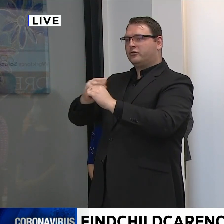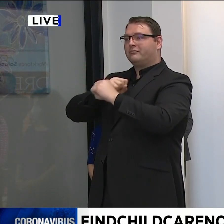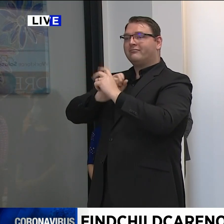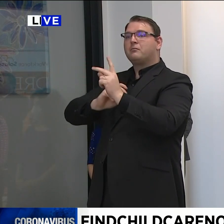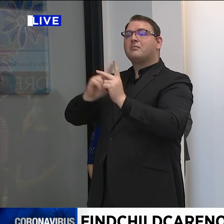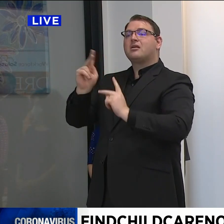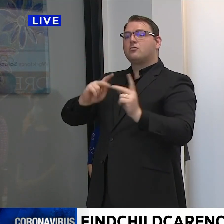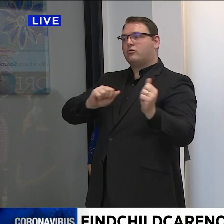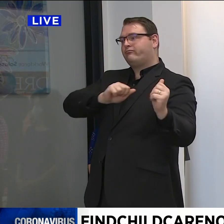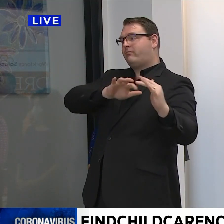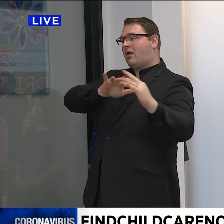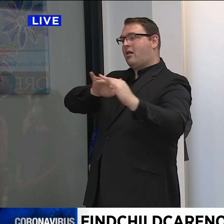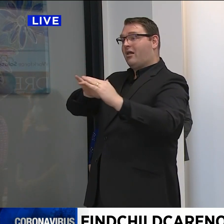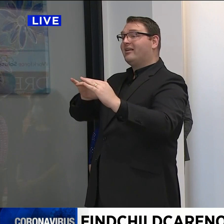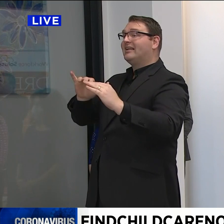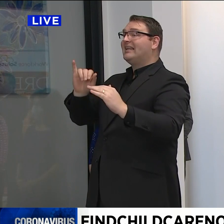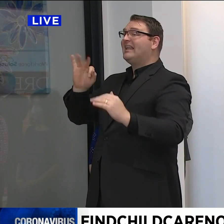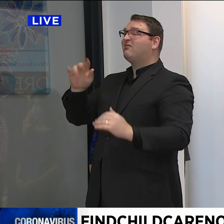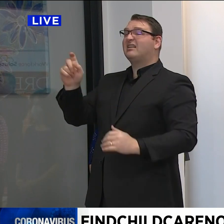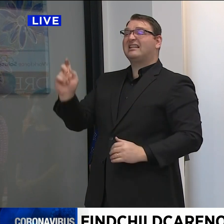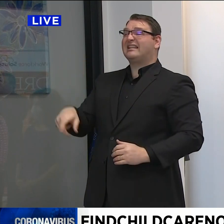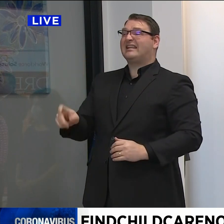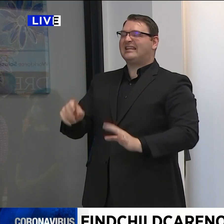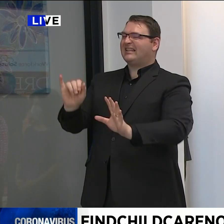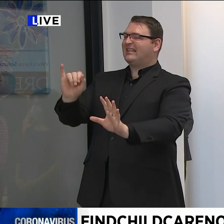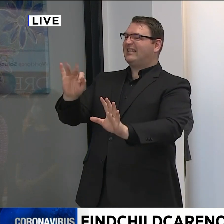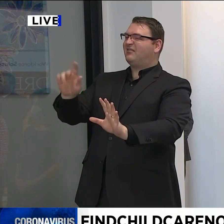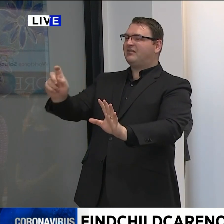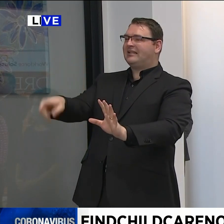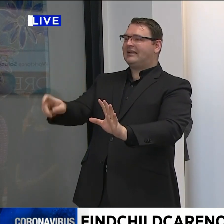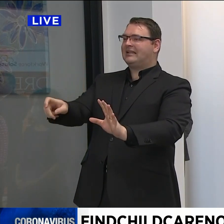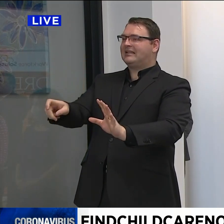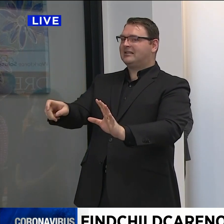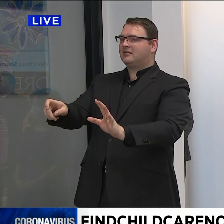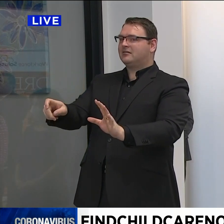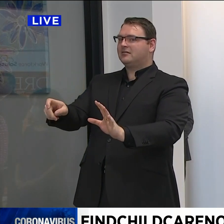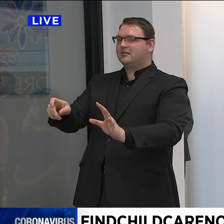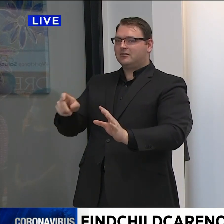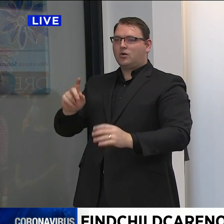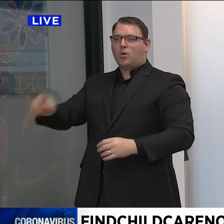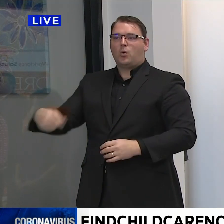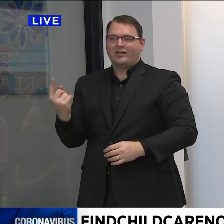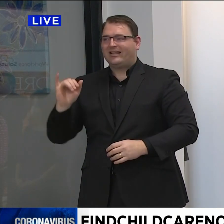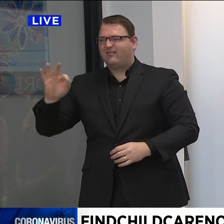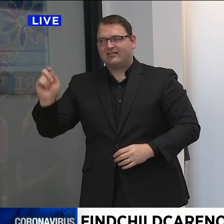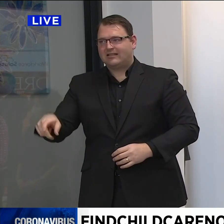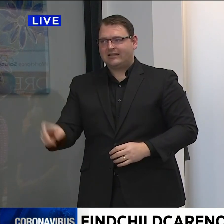this so the federal This supporting him and builds up supporting him and builds up port through reimbursement port through reimbursement ideally what we are building ideally what we are building and that is a medic cool